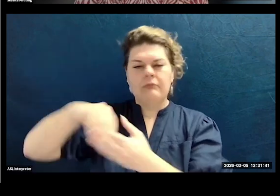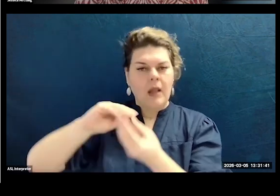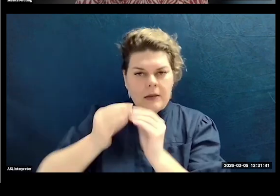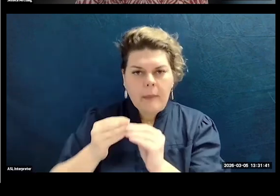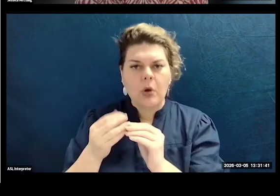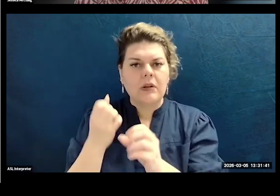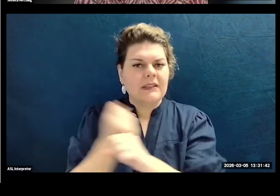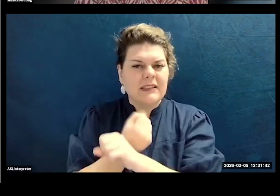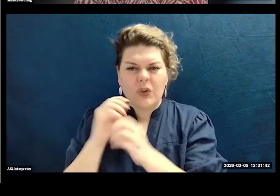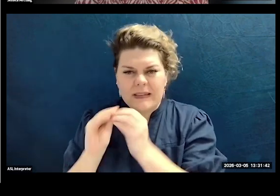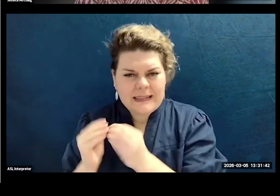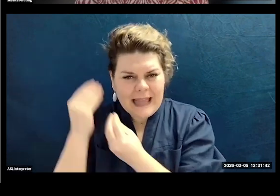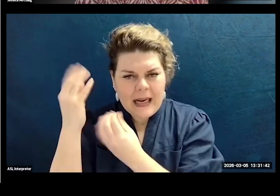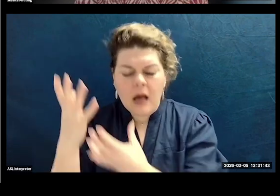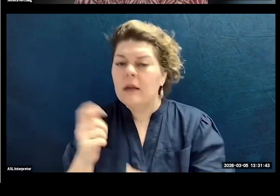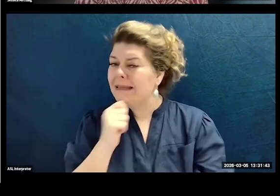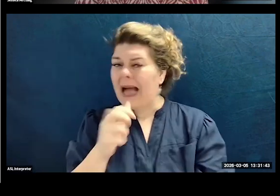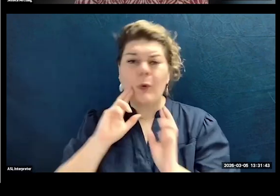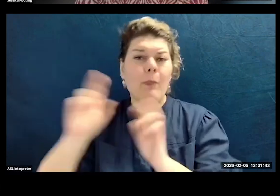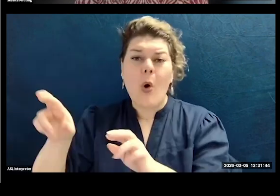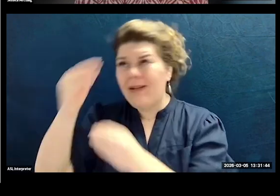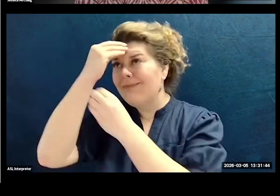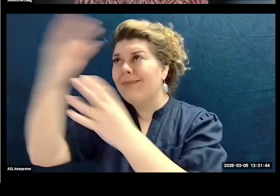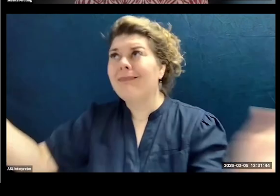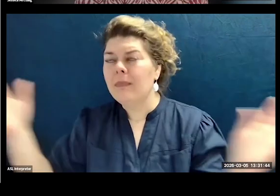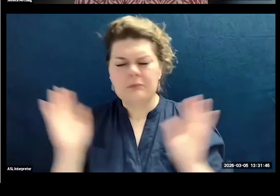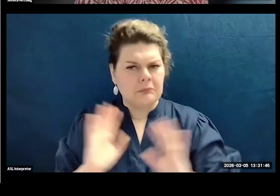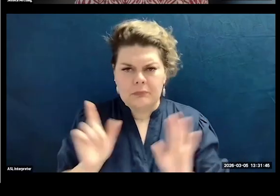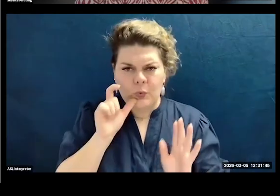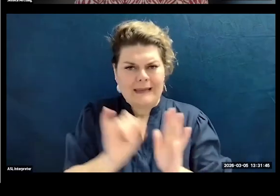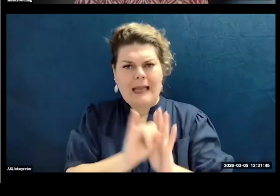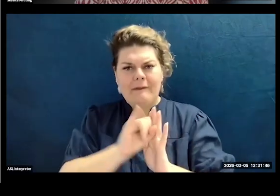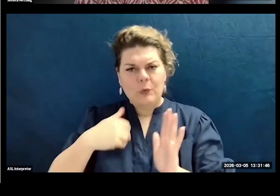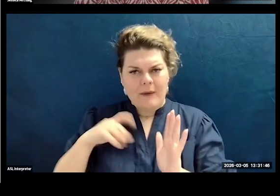It is not reported to anyone at the university that you are identifying as having a disability.